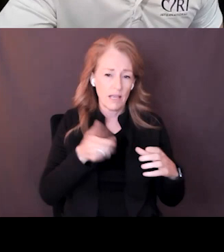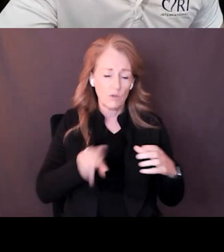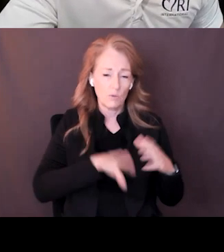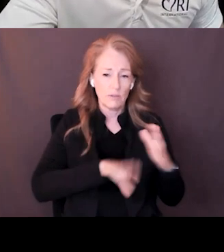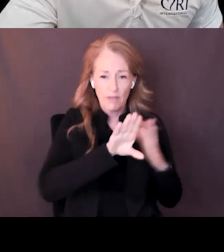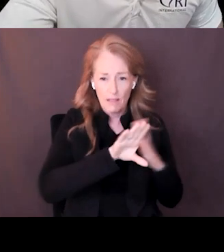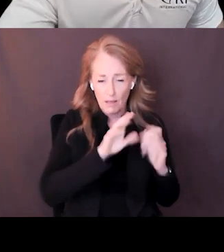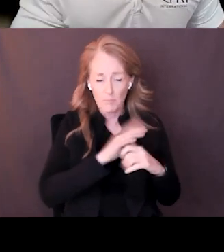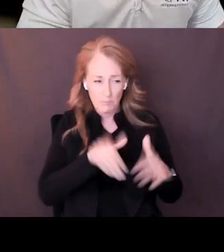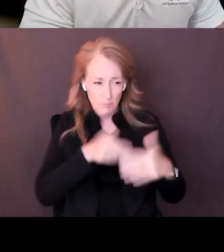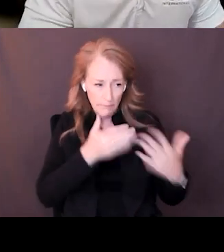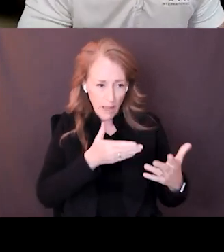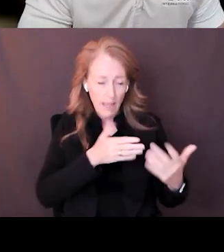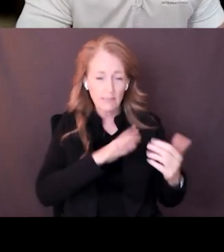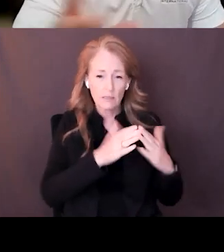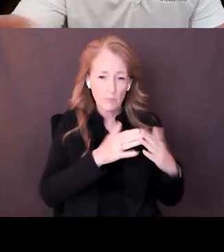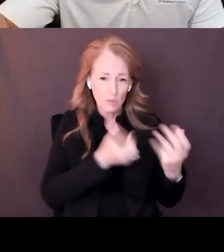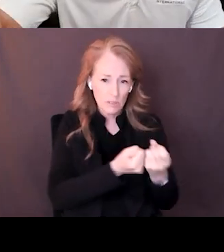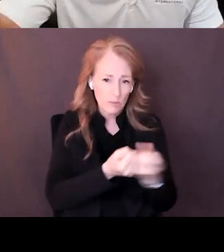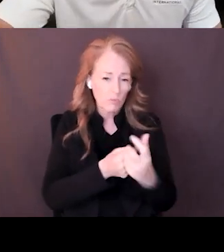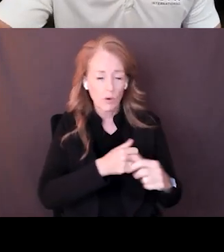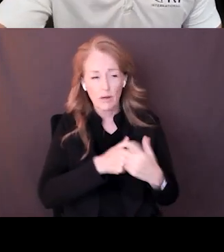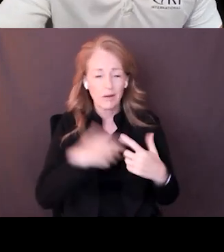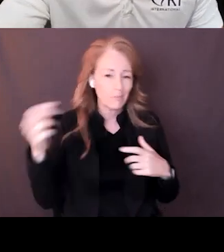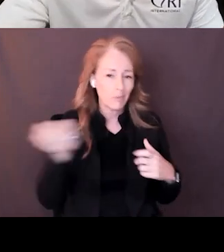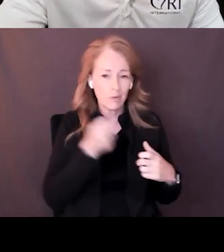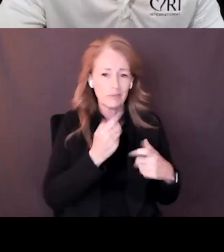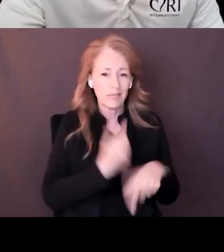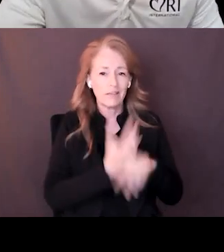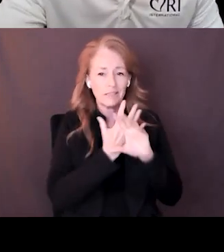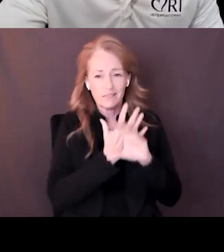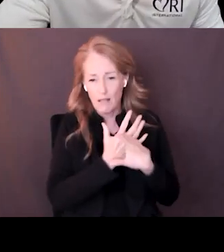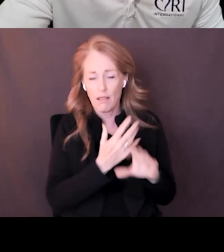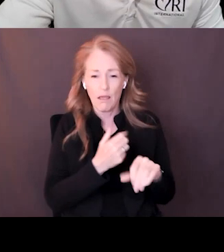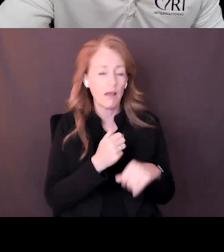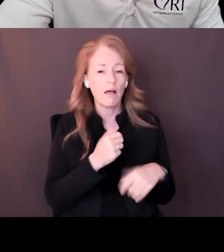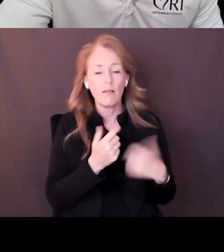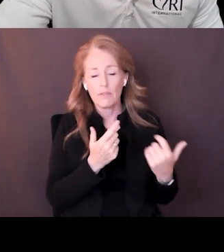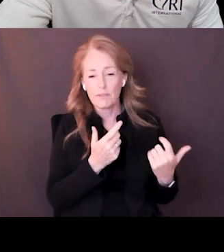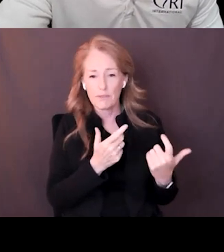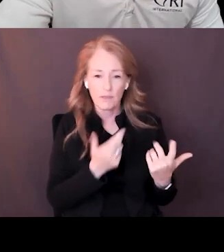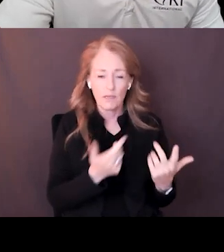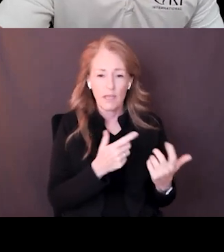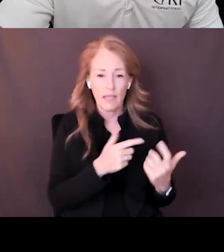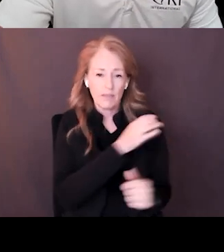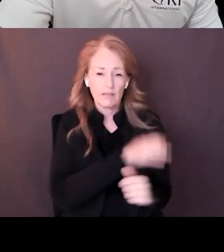SUPPORT AND THAT CLINICIAN IS ACTUALLY SERVING 3 OR 4 MOBILE TEAM RESPONSES.